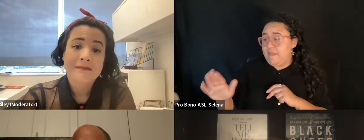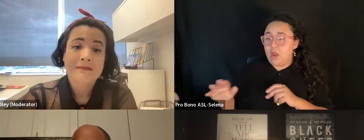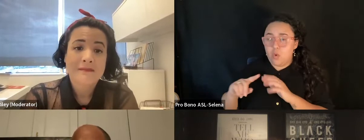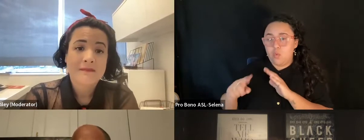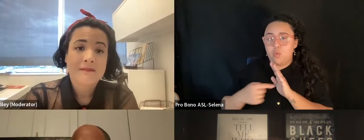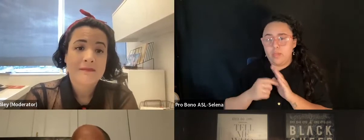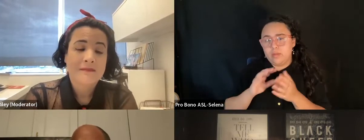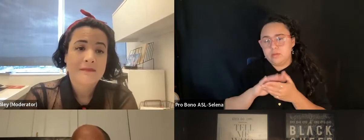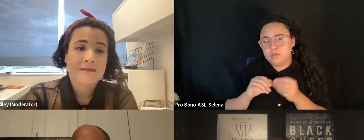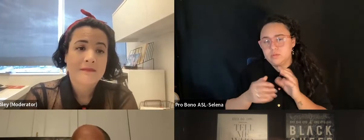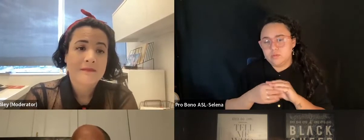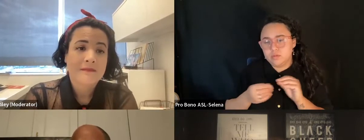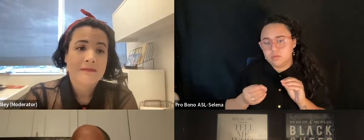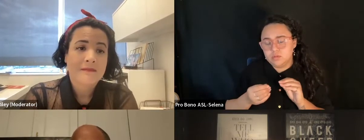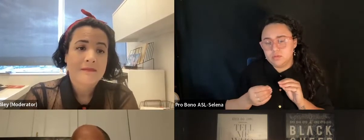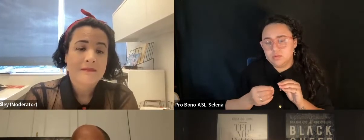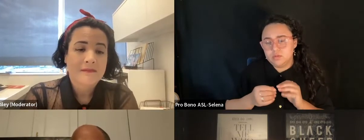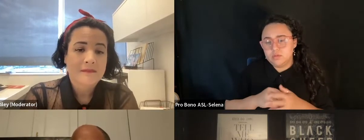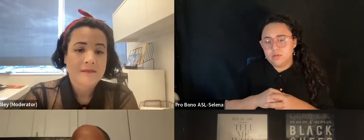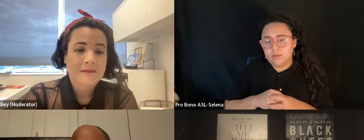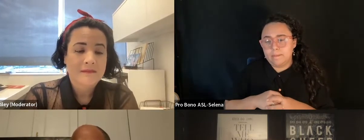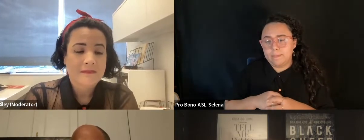not something that we just sit back and passively watch.